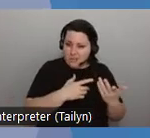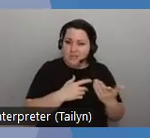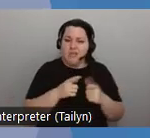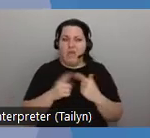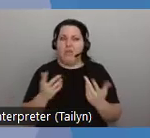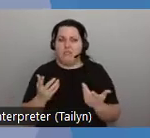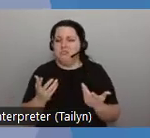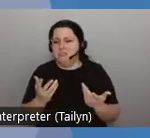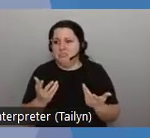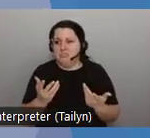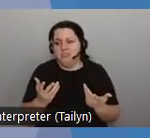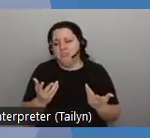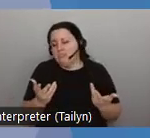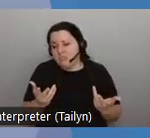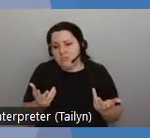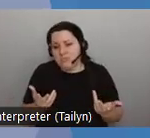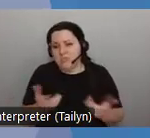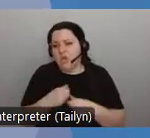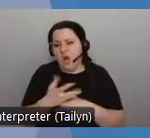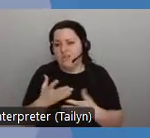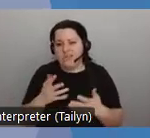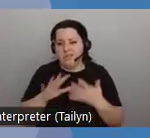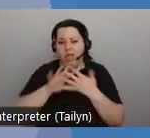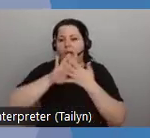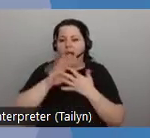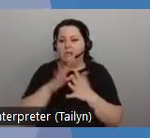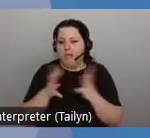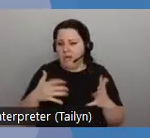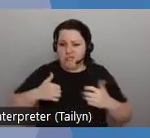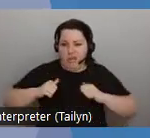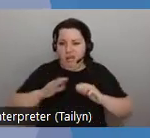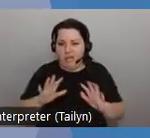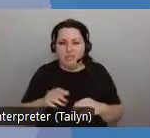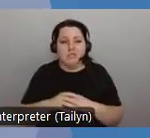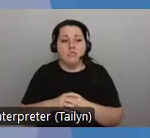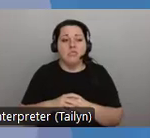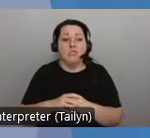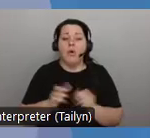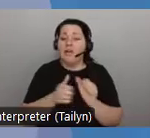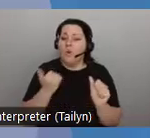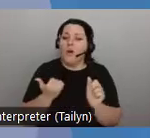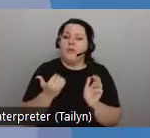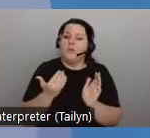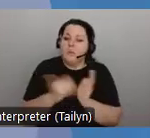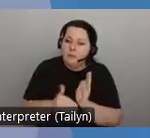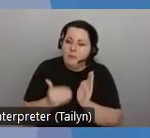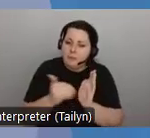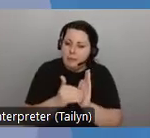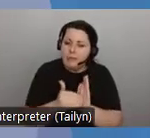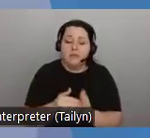that's not relevant to what the images purposes -- purpose is or not relevant to your discussion that it's just